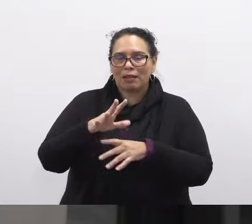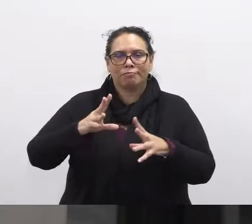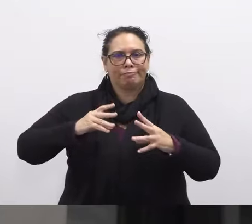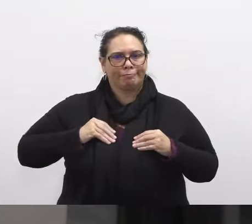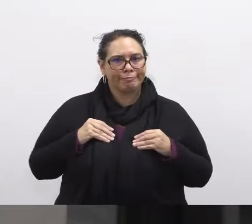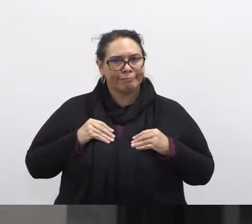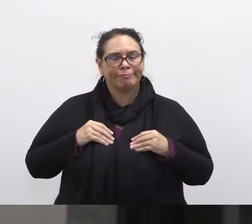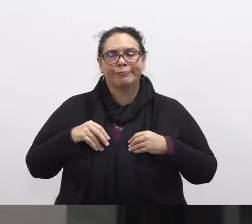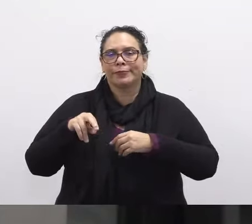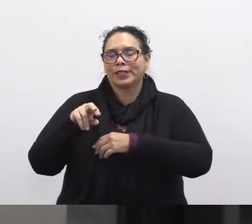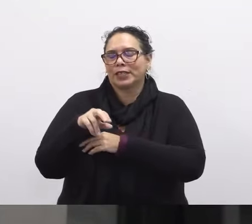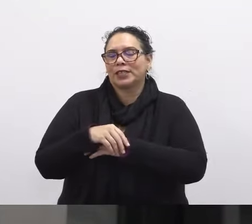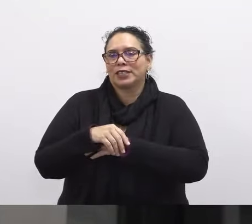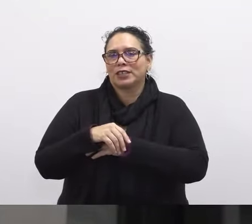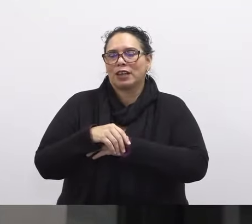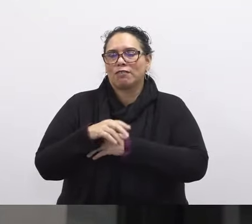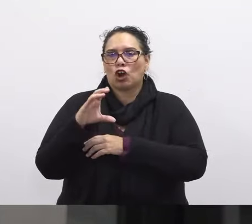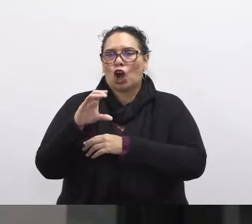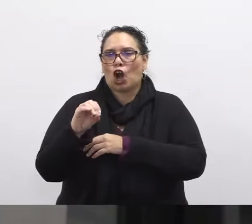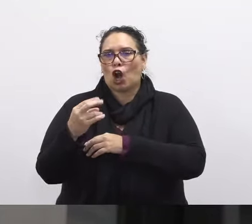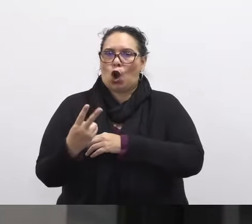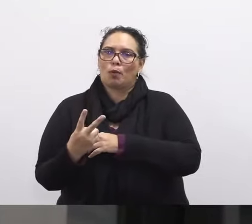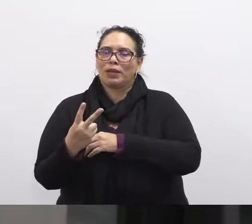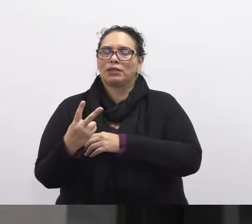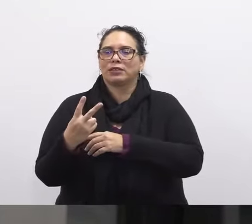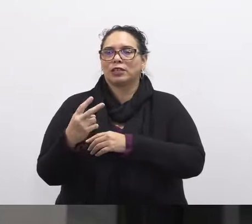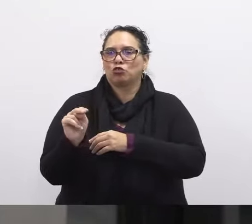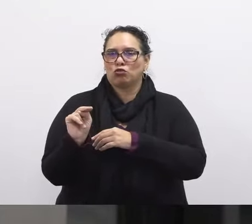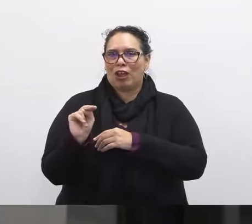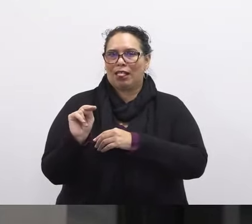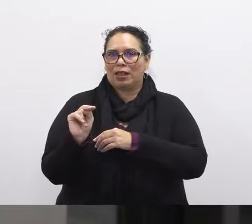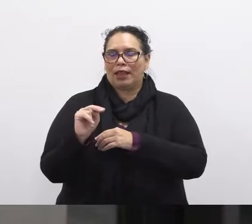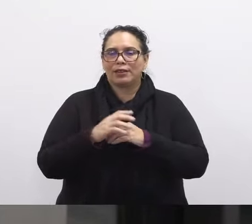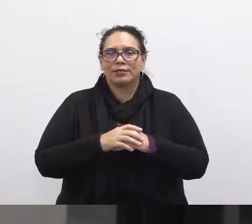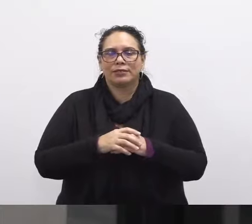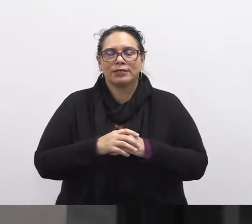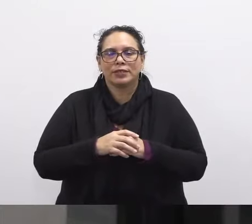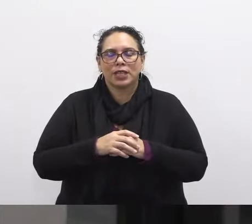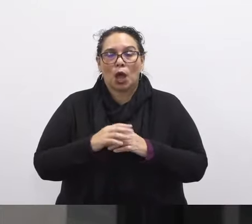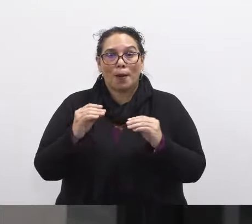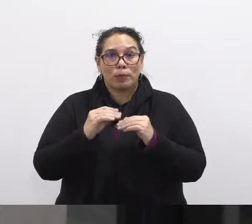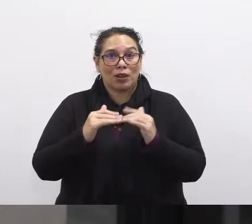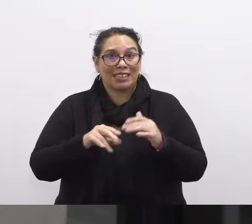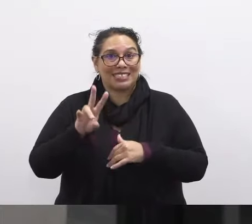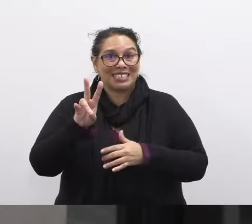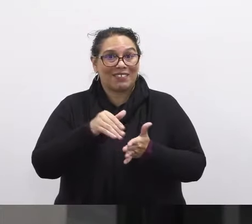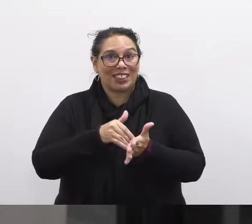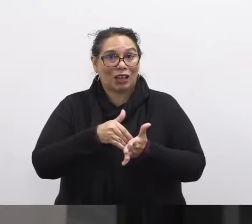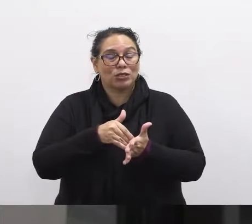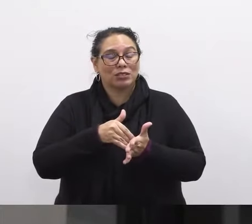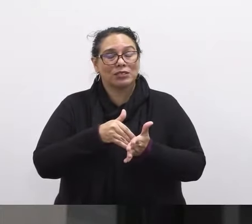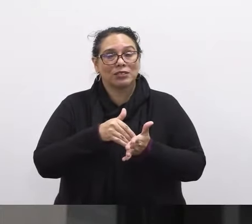calling for carbon neutrality or 100% renewable power. More than 7,000 schools across the country